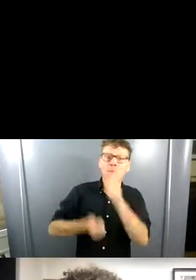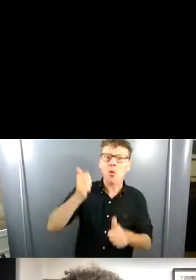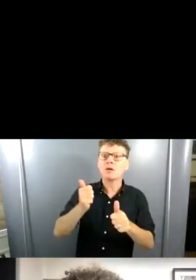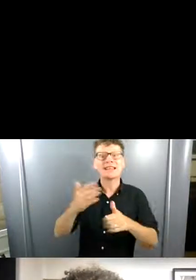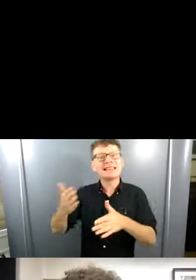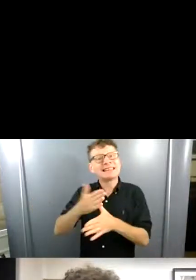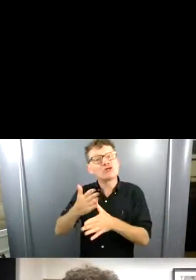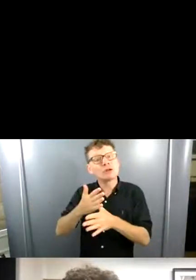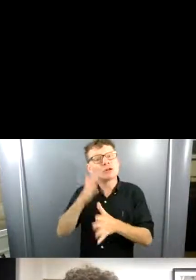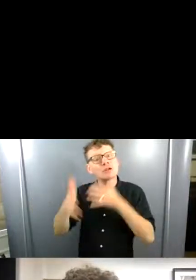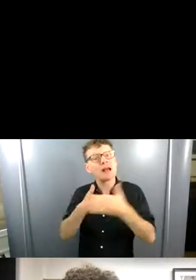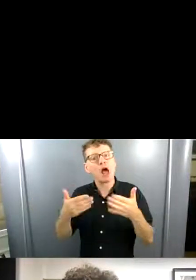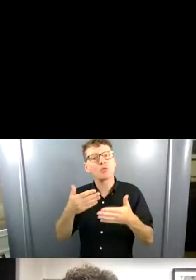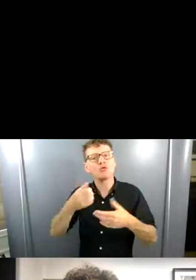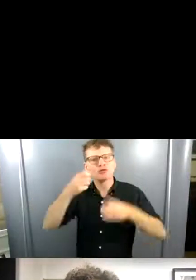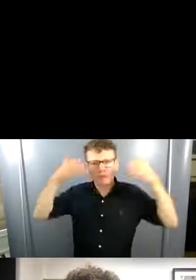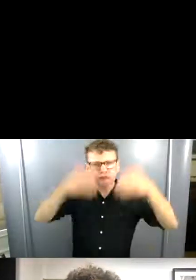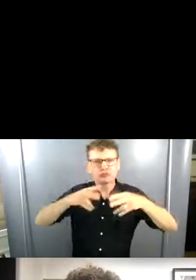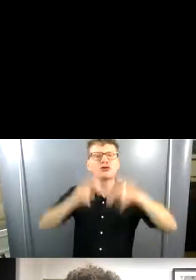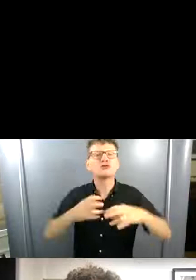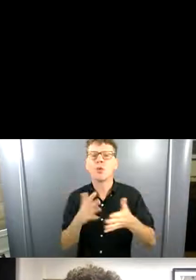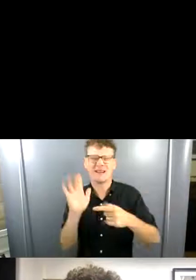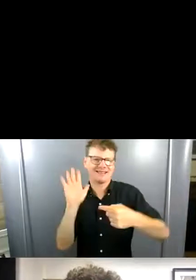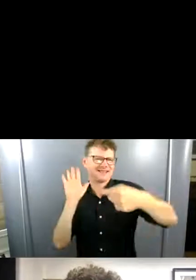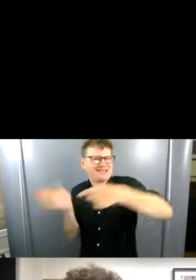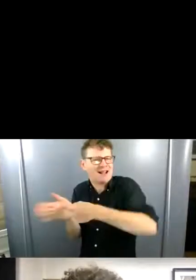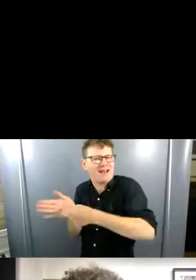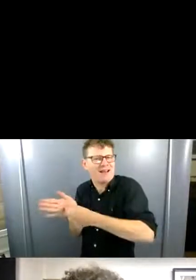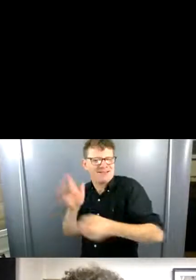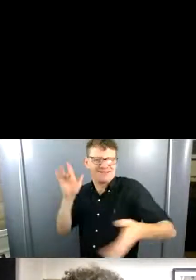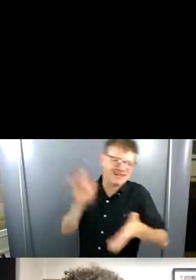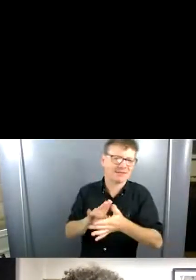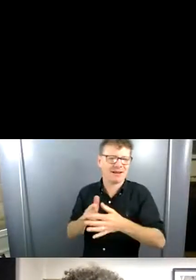has been in central Australia and so work in the Arnhem land is just getting started and